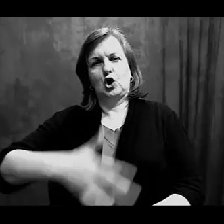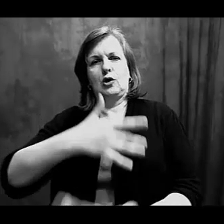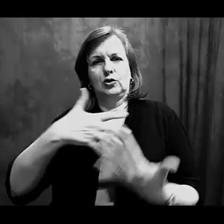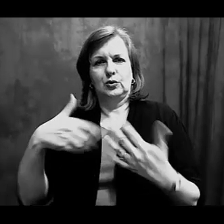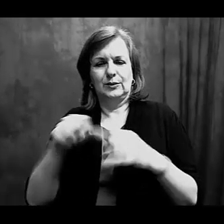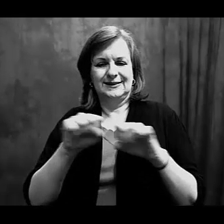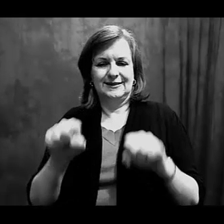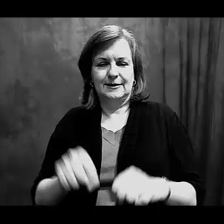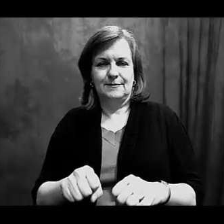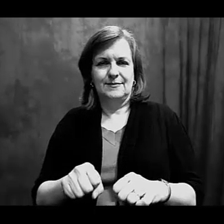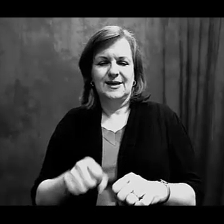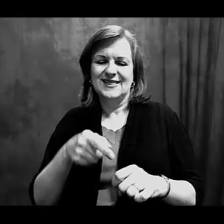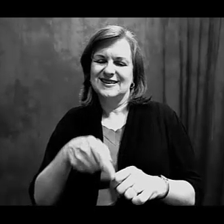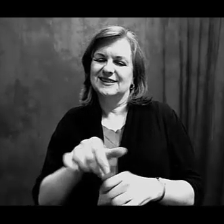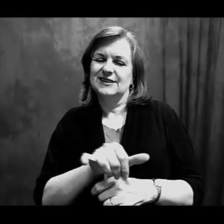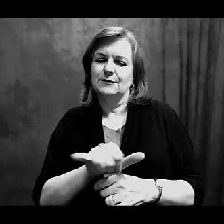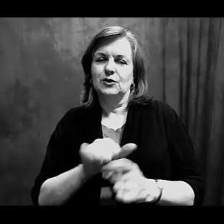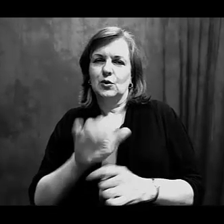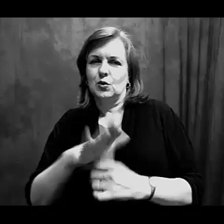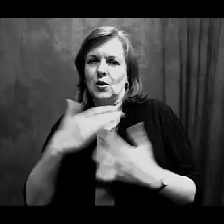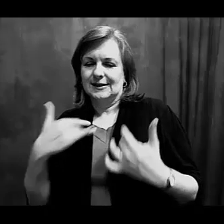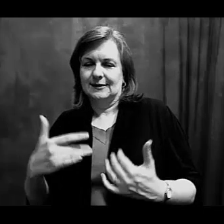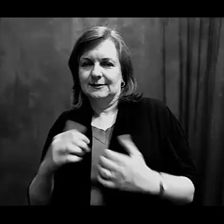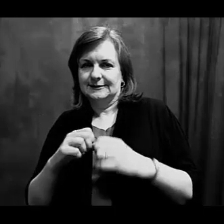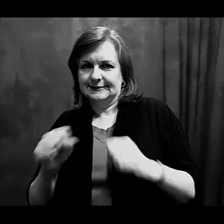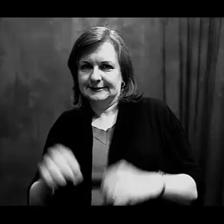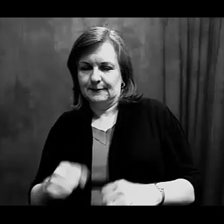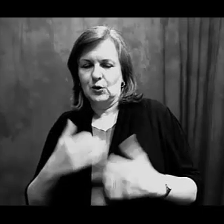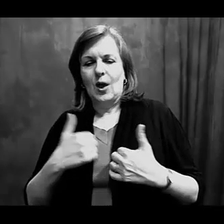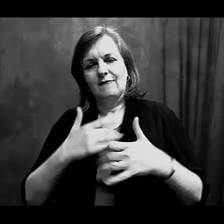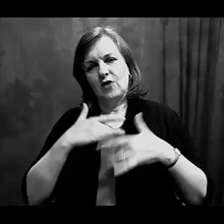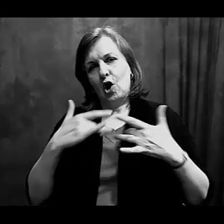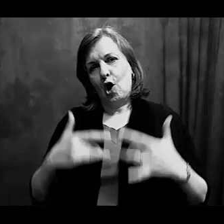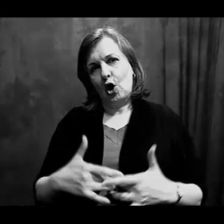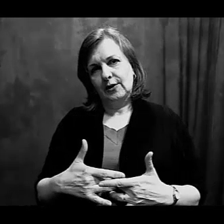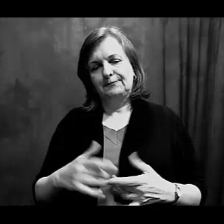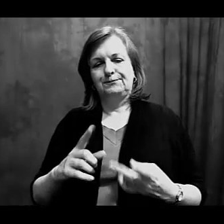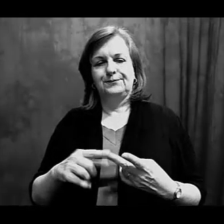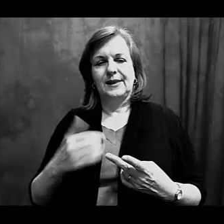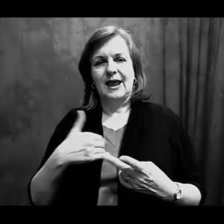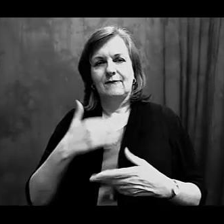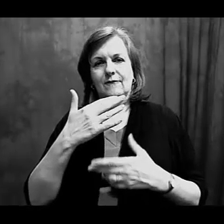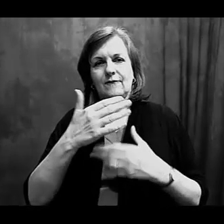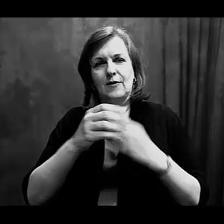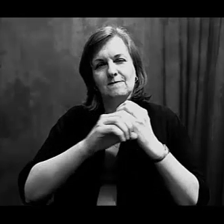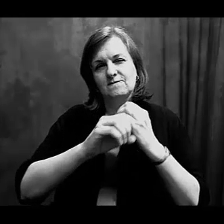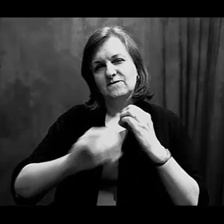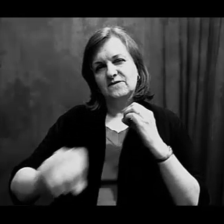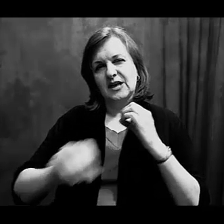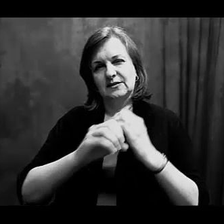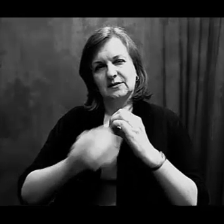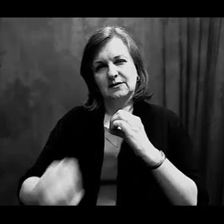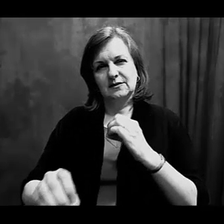and essentially this is a very basic form of your system we get a heart [sort of!] we get some vassals but